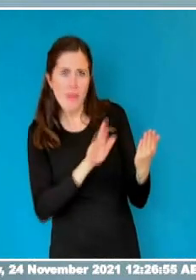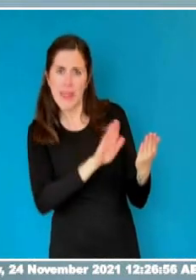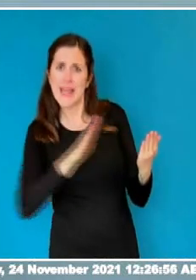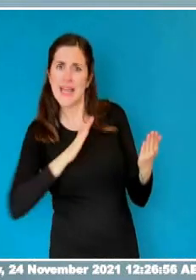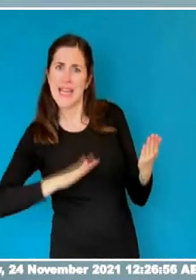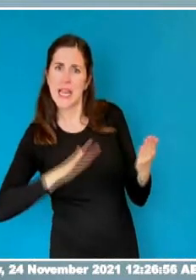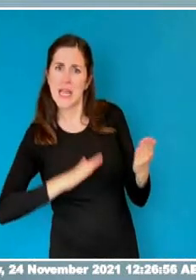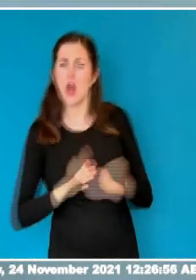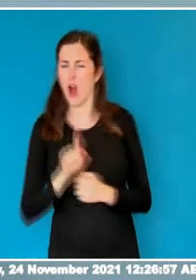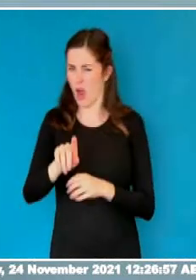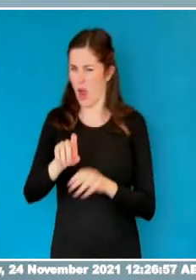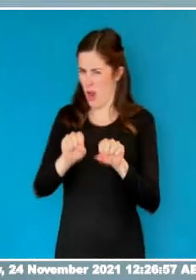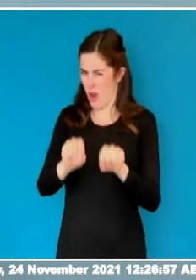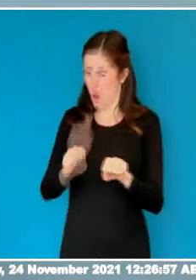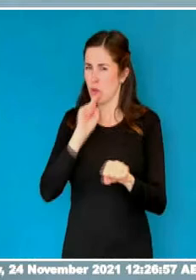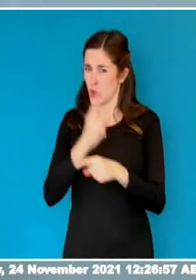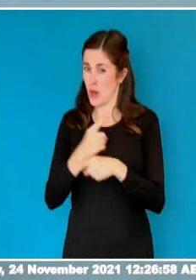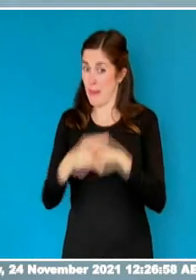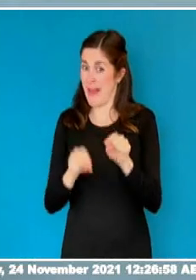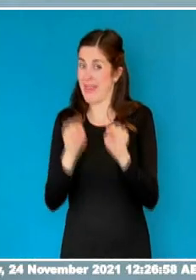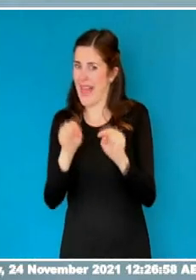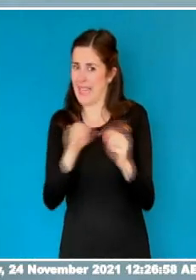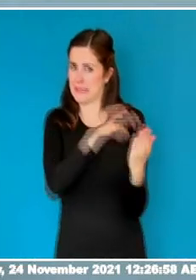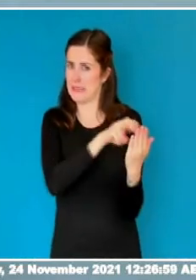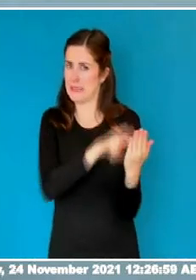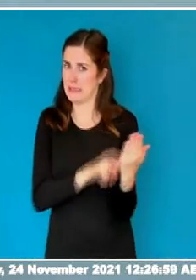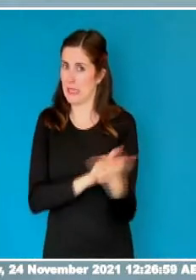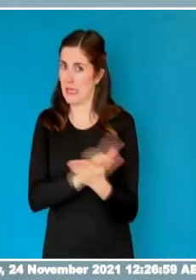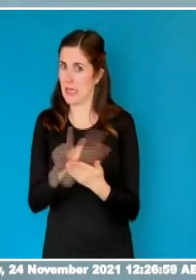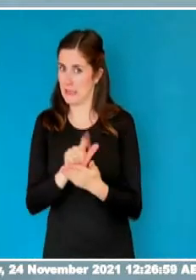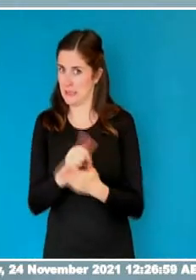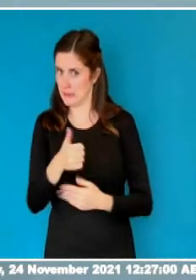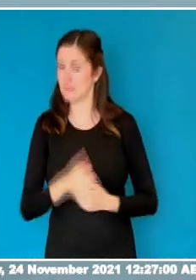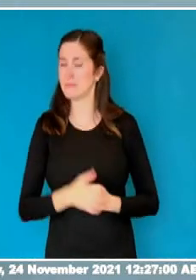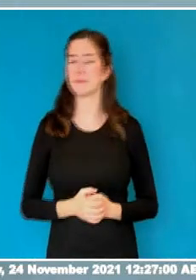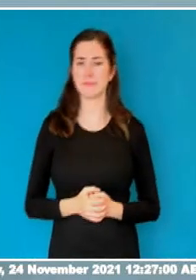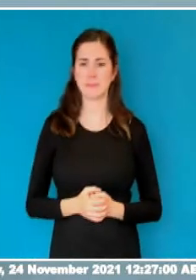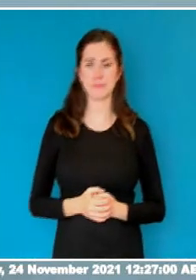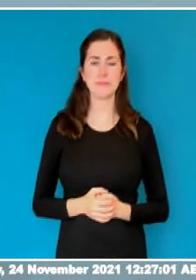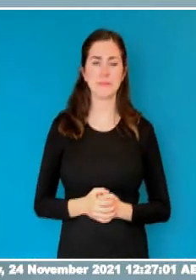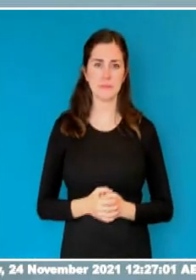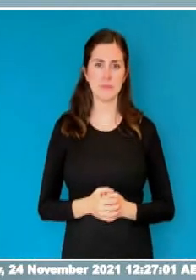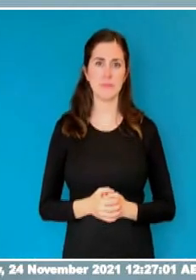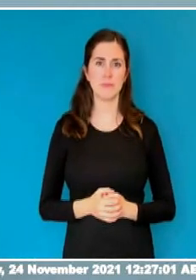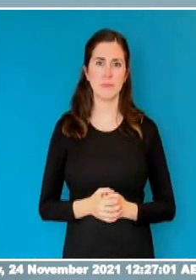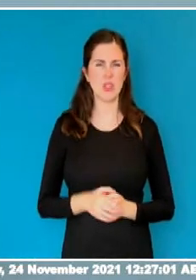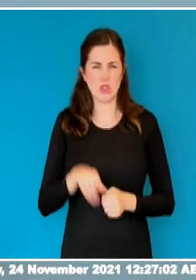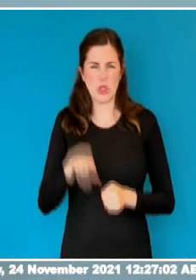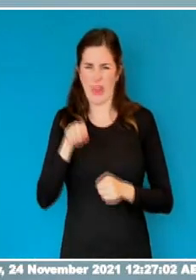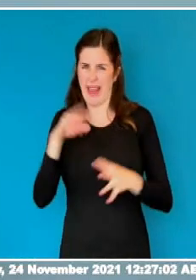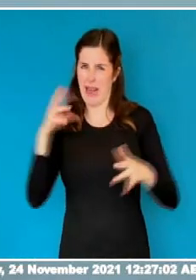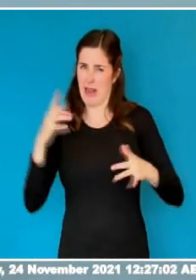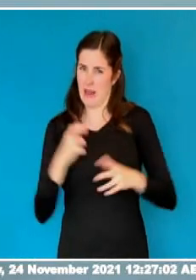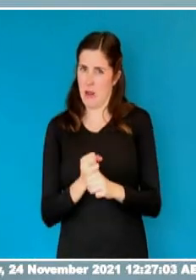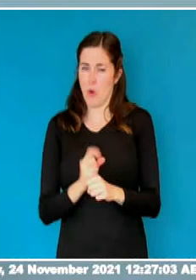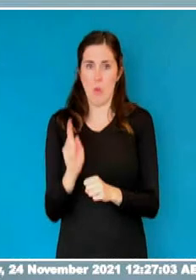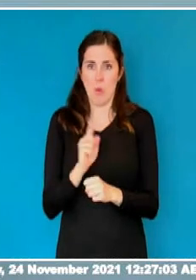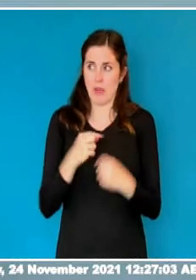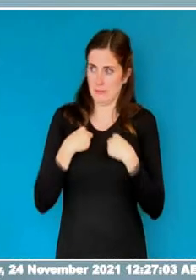passport. MS DOWSETT: We will come to the passport later. So that gives you a bit of a sense of the sorts of things we do to try and guard